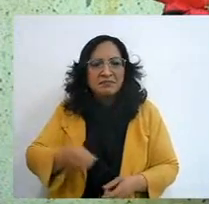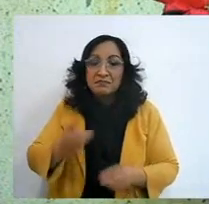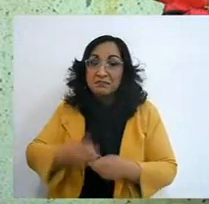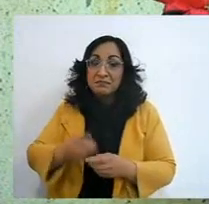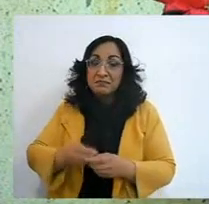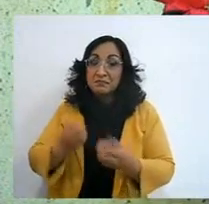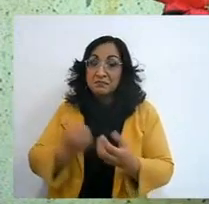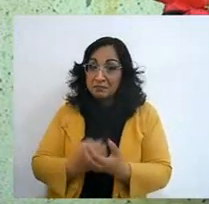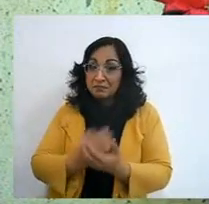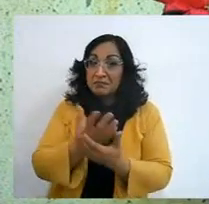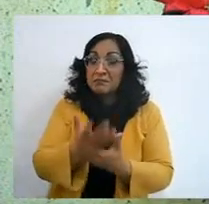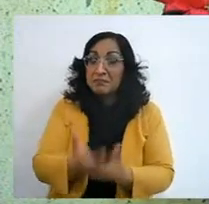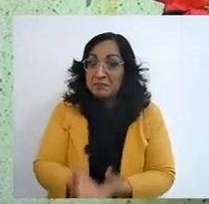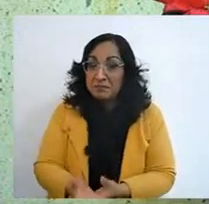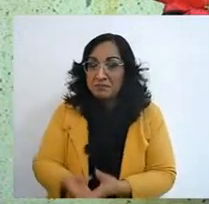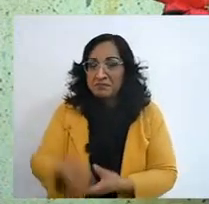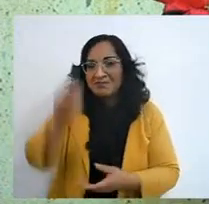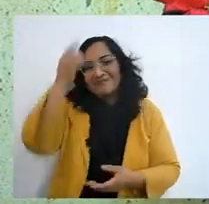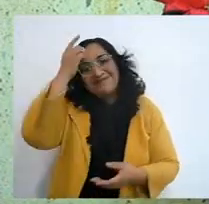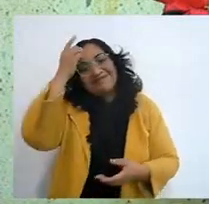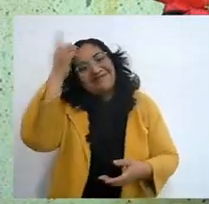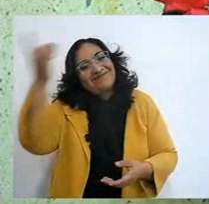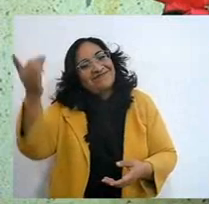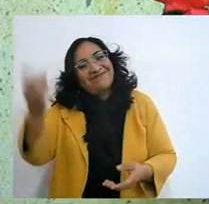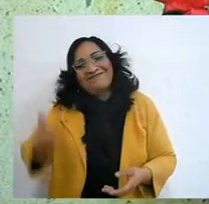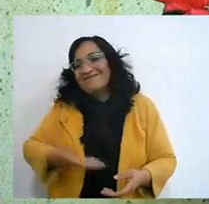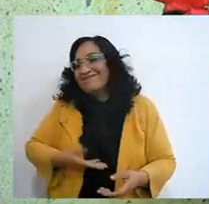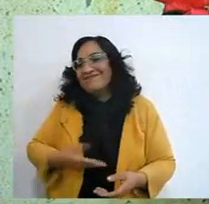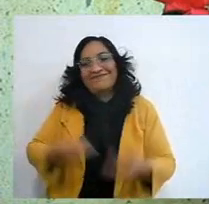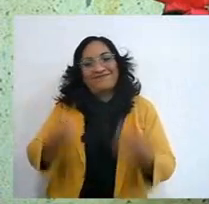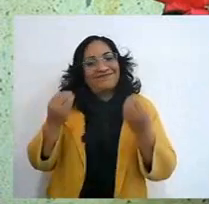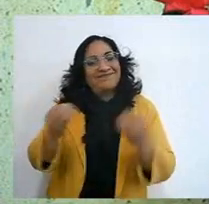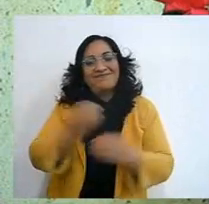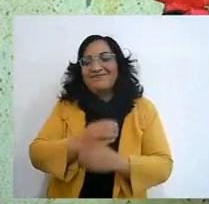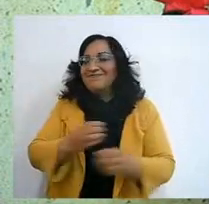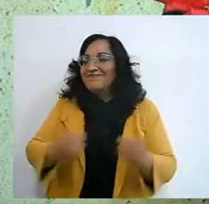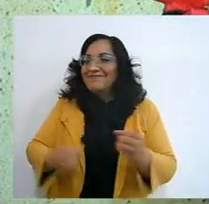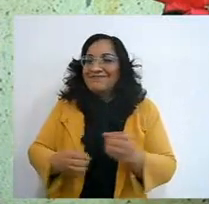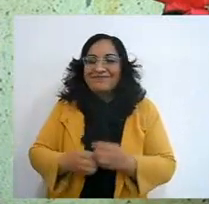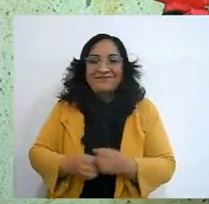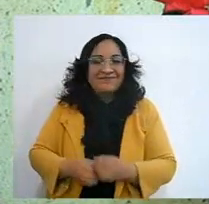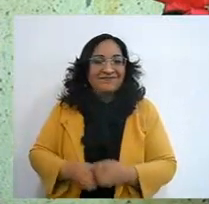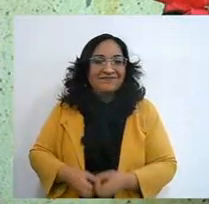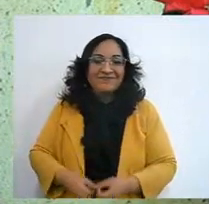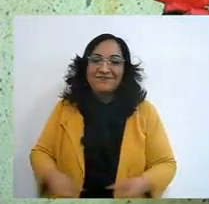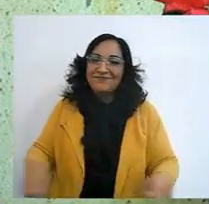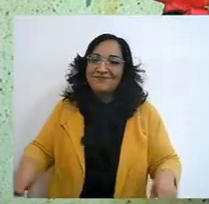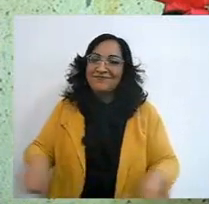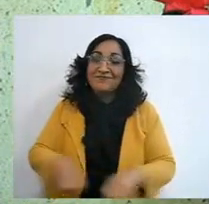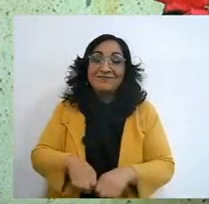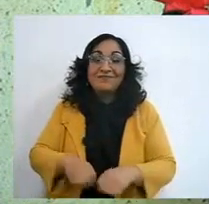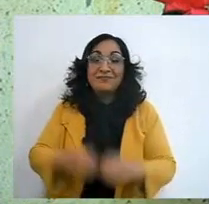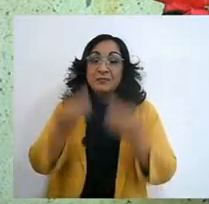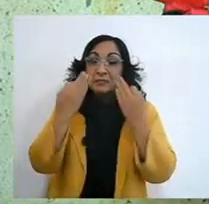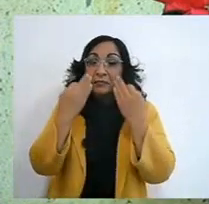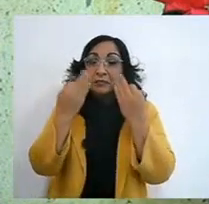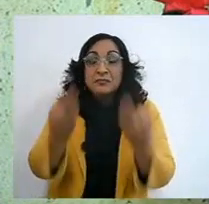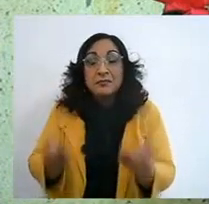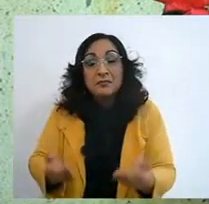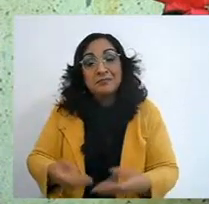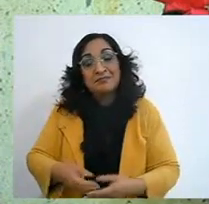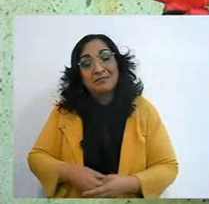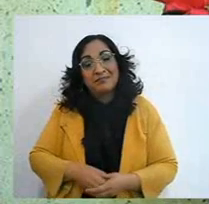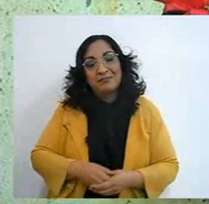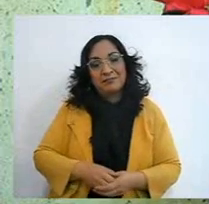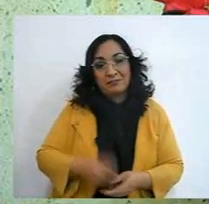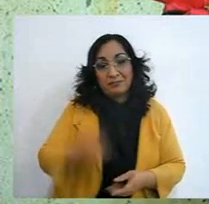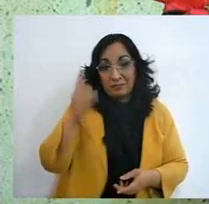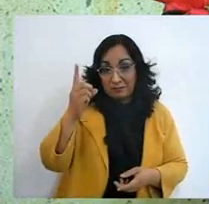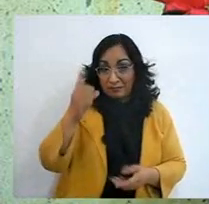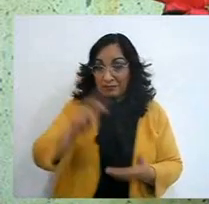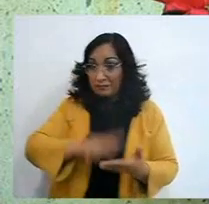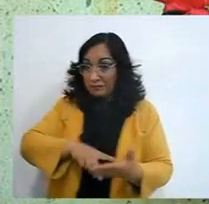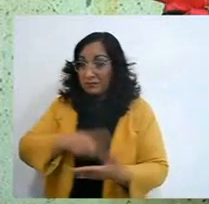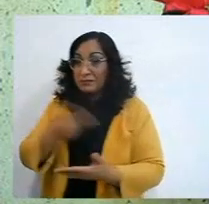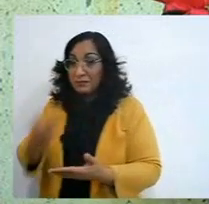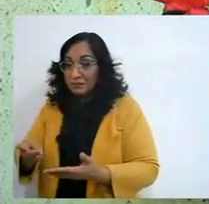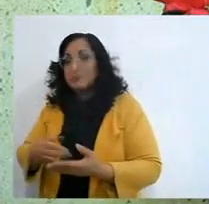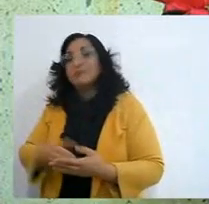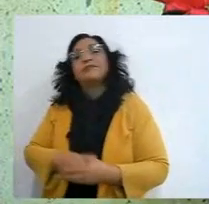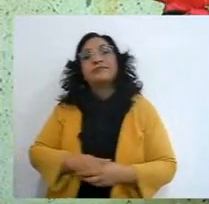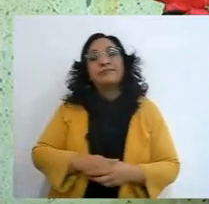I have so many things to give as testimony, on one occasion I commented to him with Ioly and Agustín at the time,